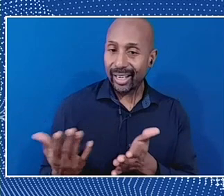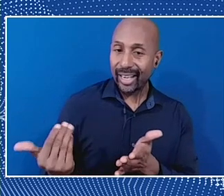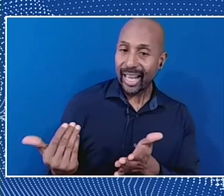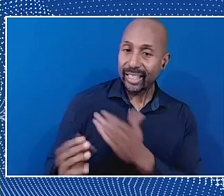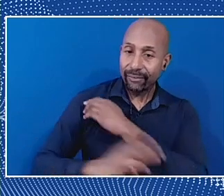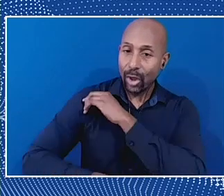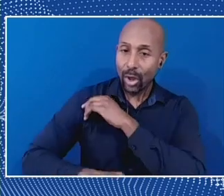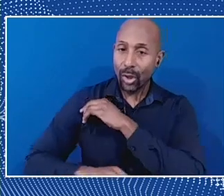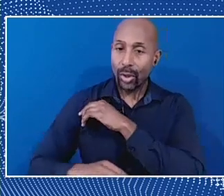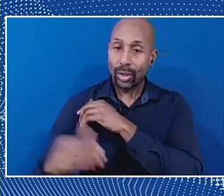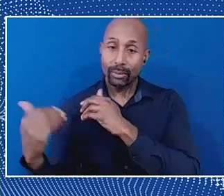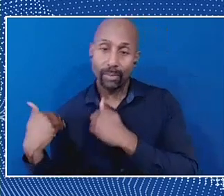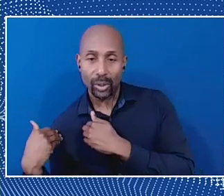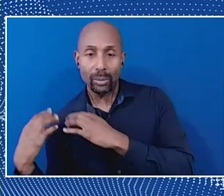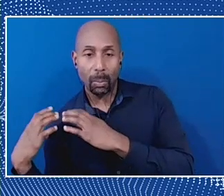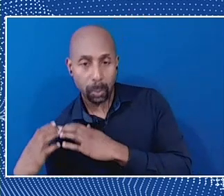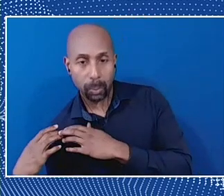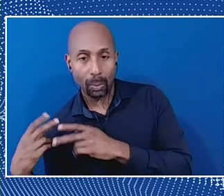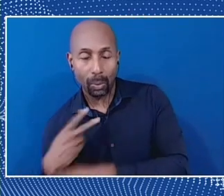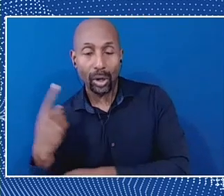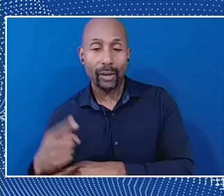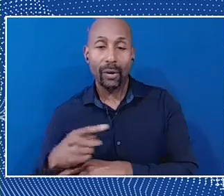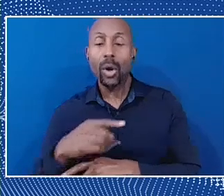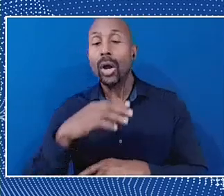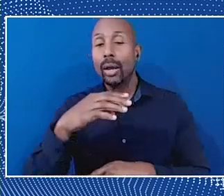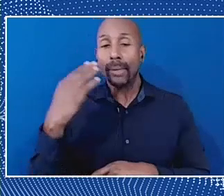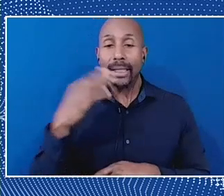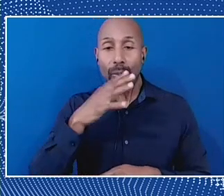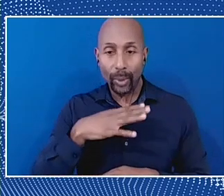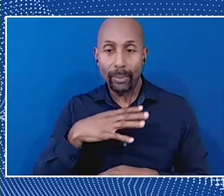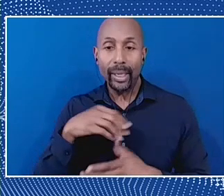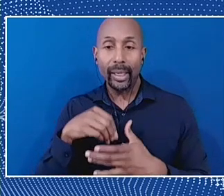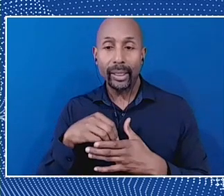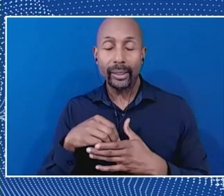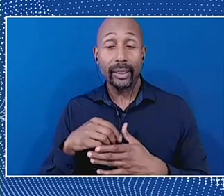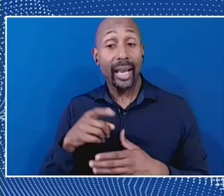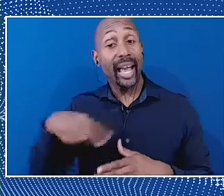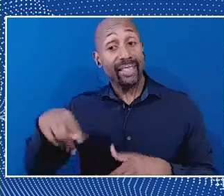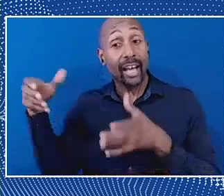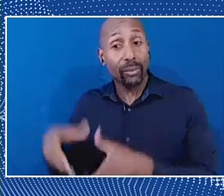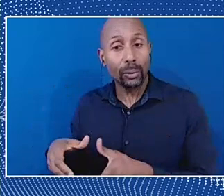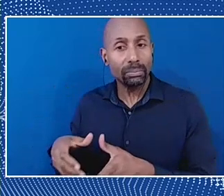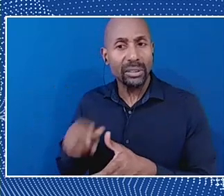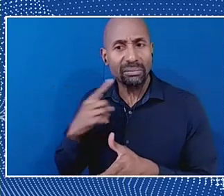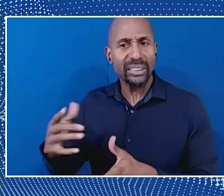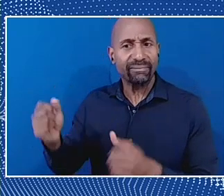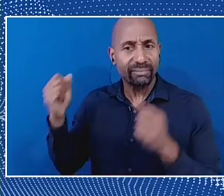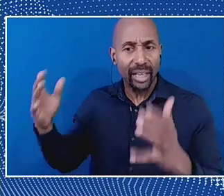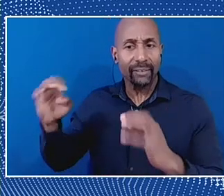needle, the gravity of this issue warrants immediate substantive relief that is not